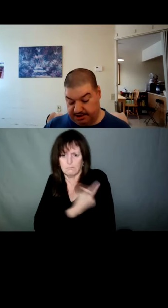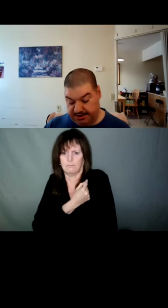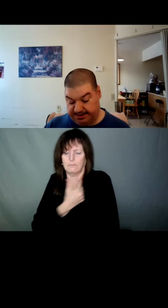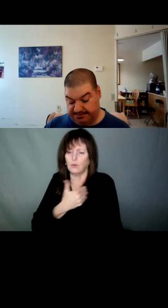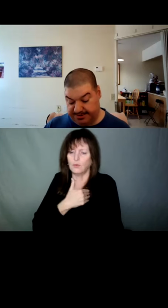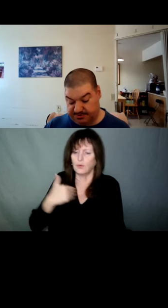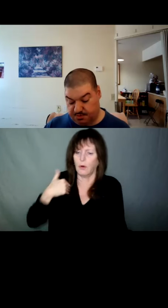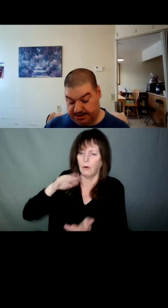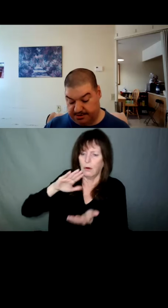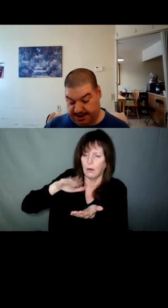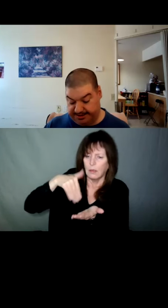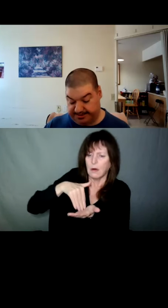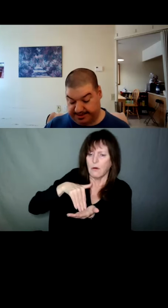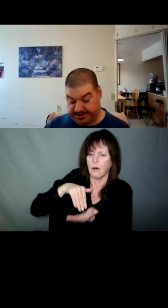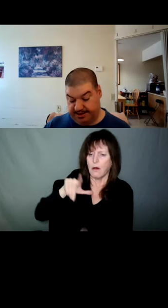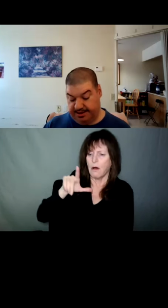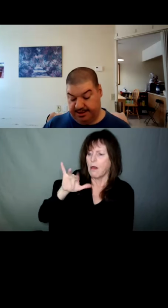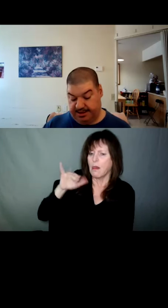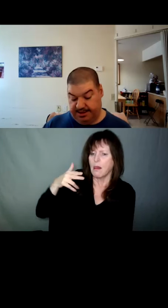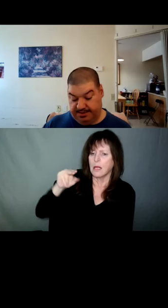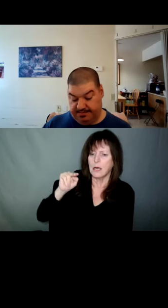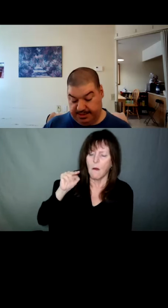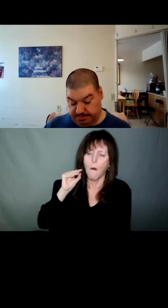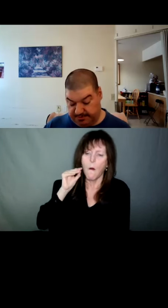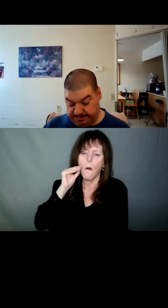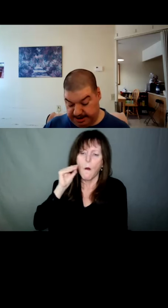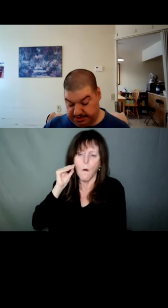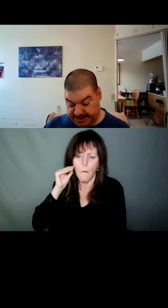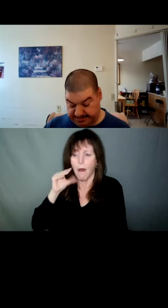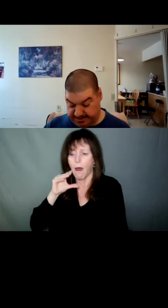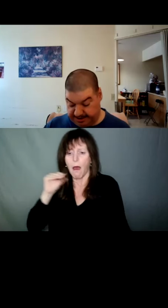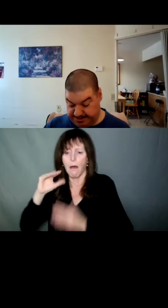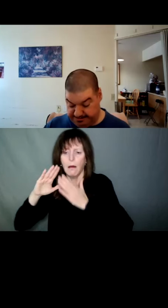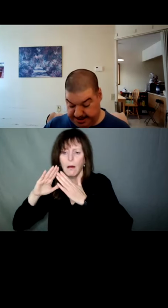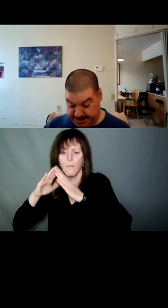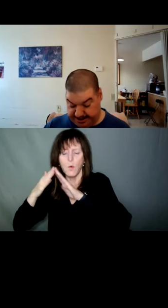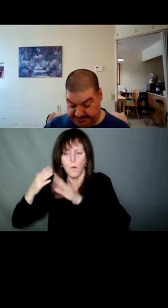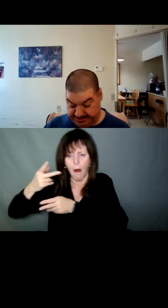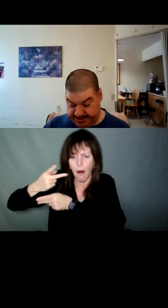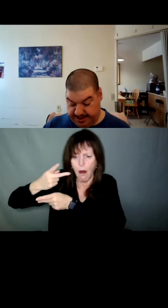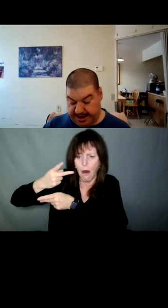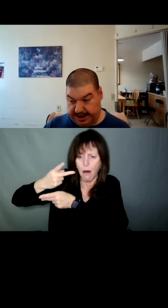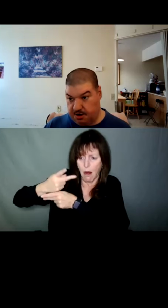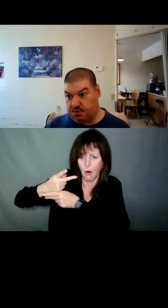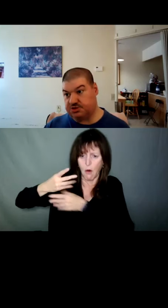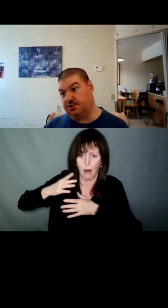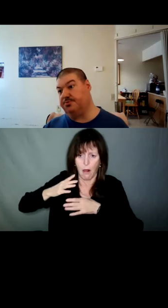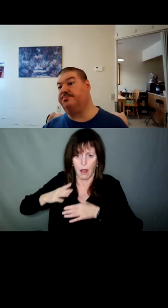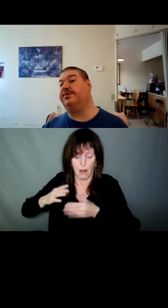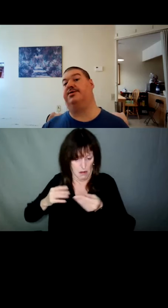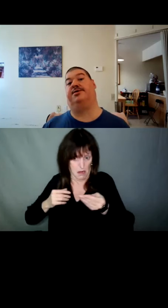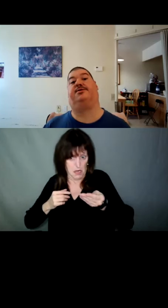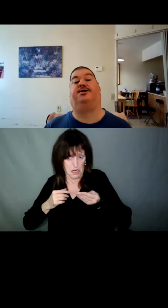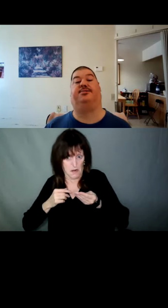called you are eligible for Covid-19 vaccine Toronto